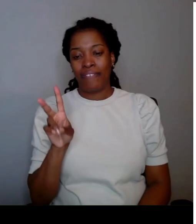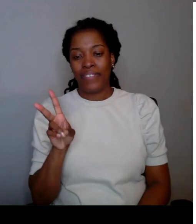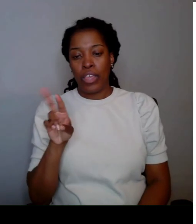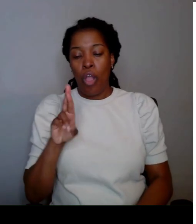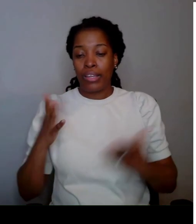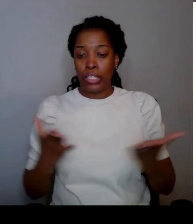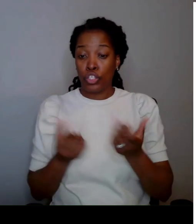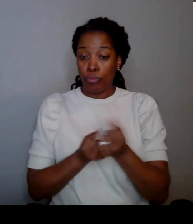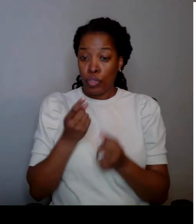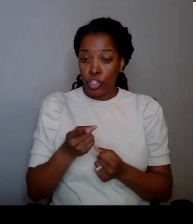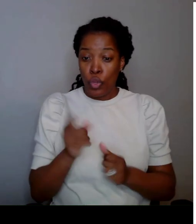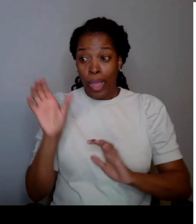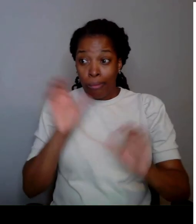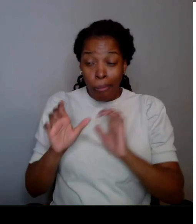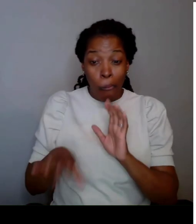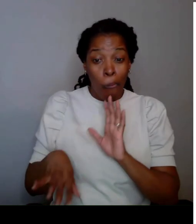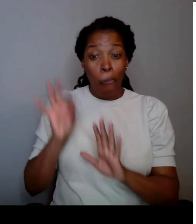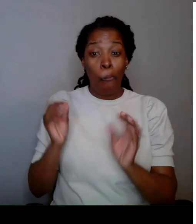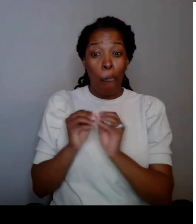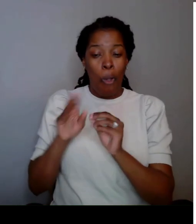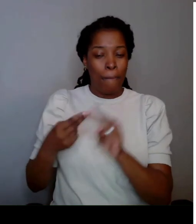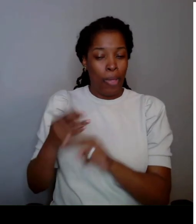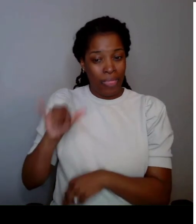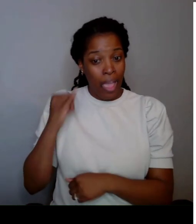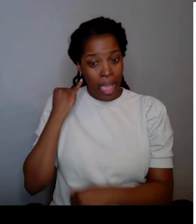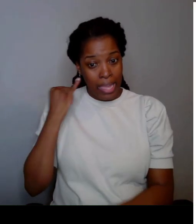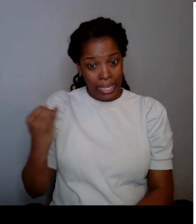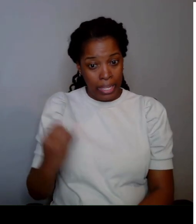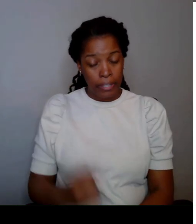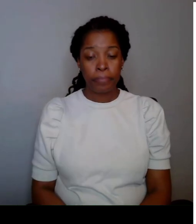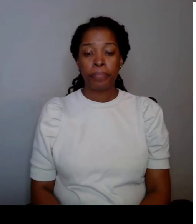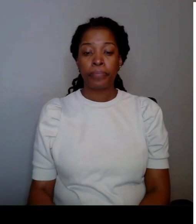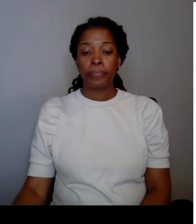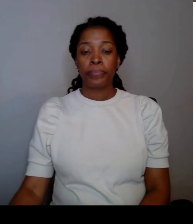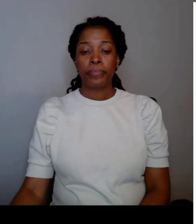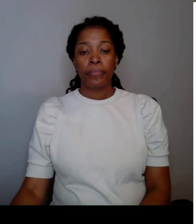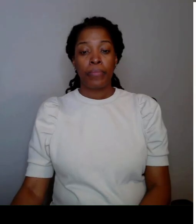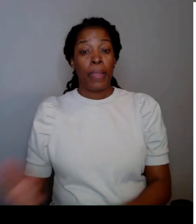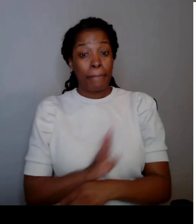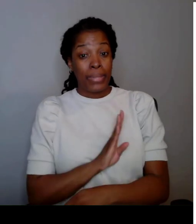Business Resources and Supports You'll have access to many business resources,